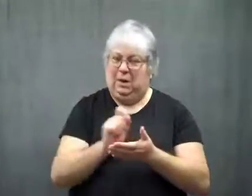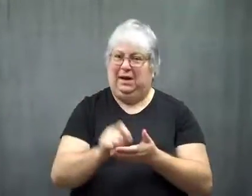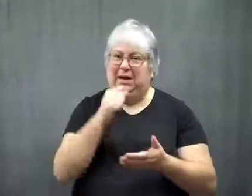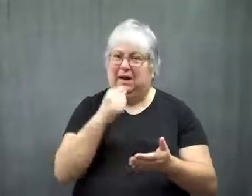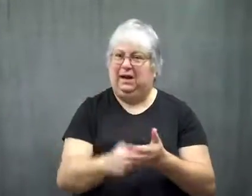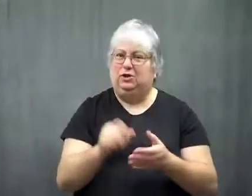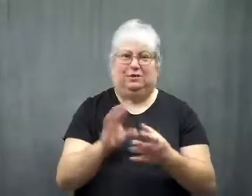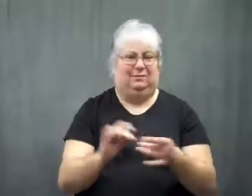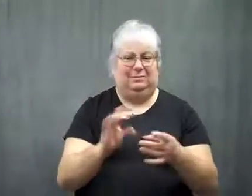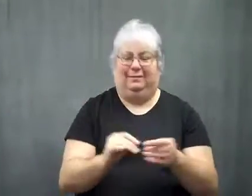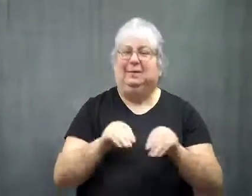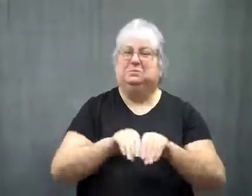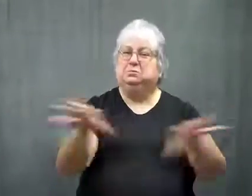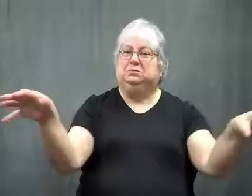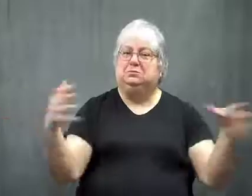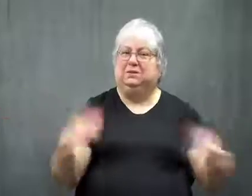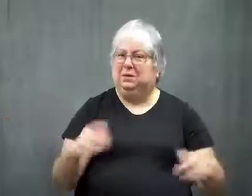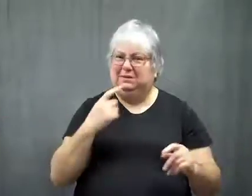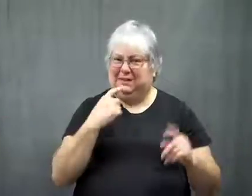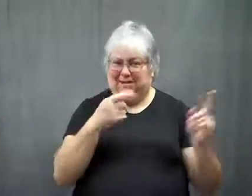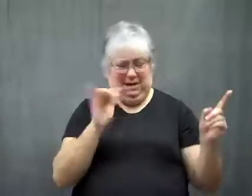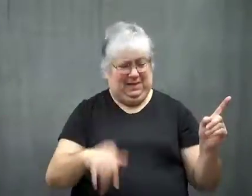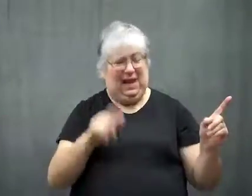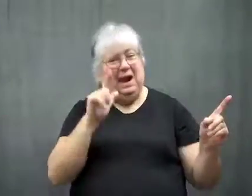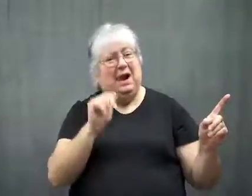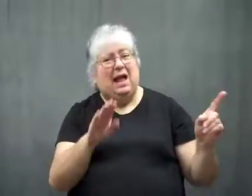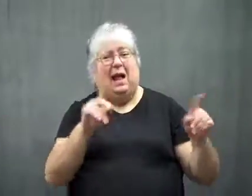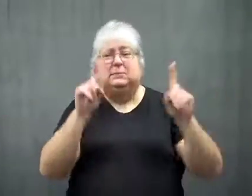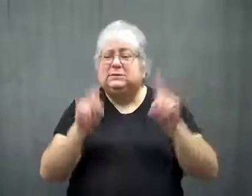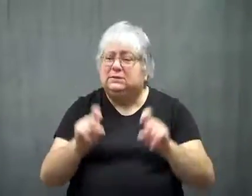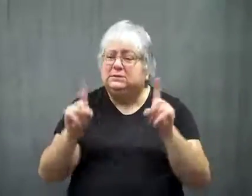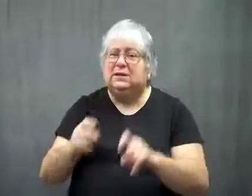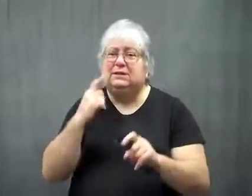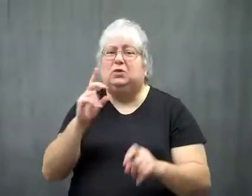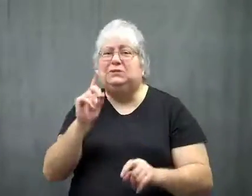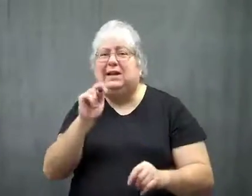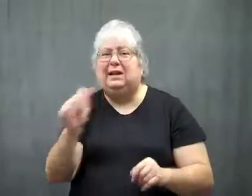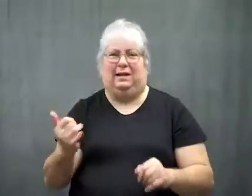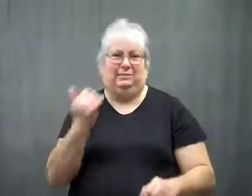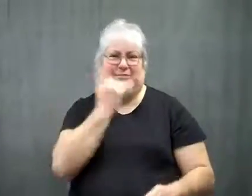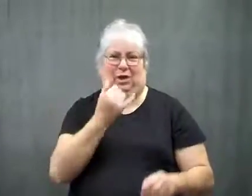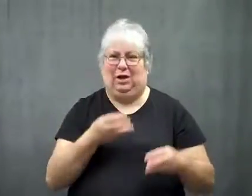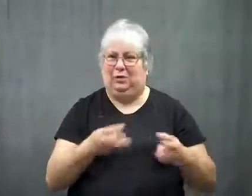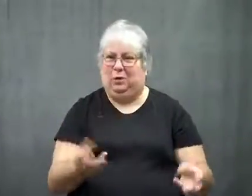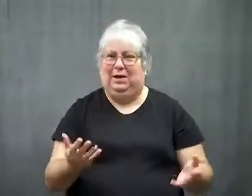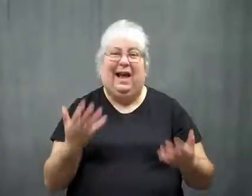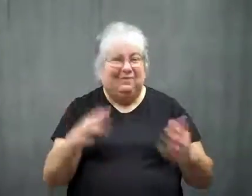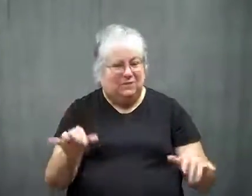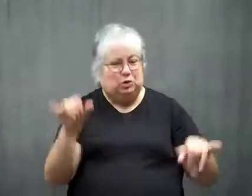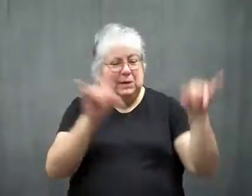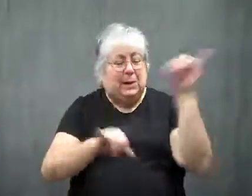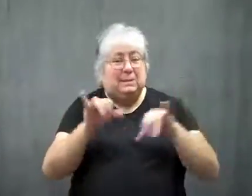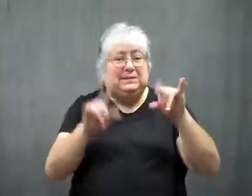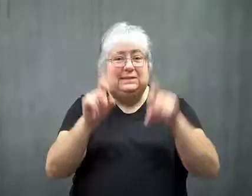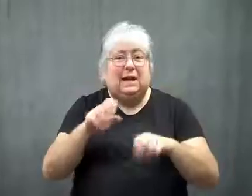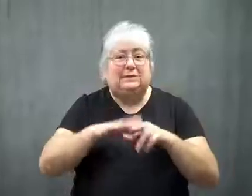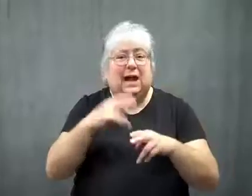wrote an open letter saying errors were made in testing the DNA.